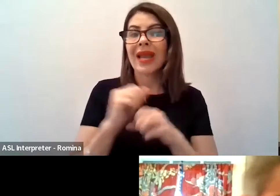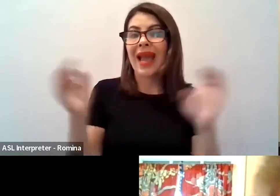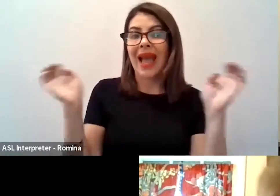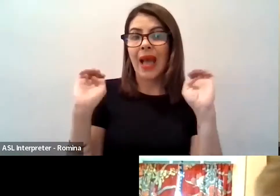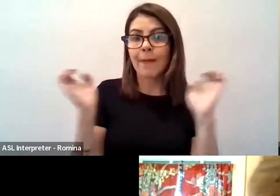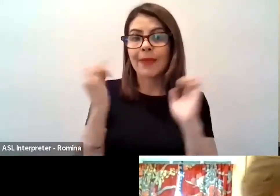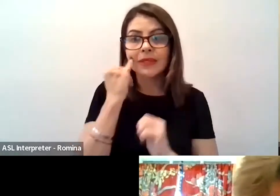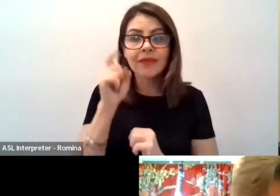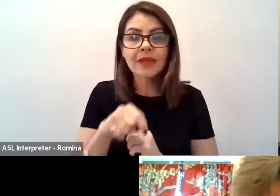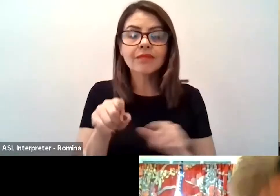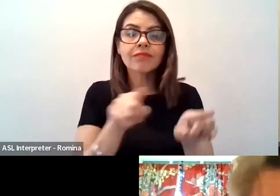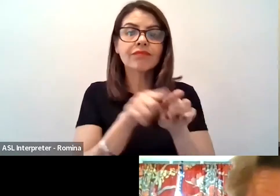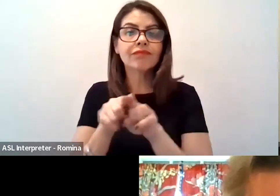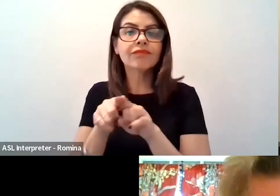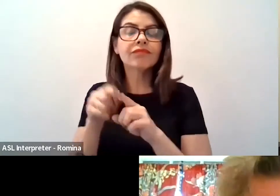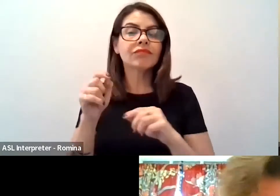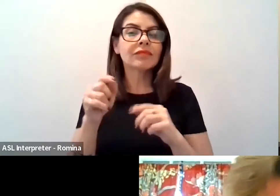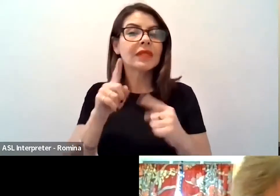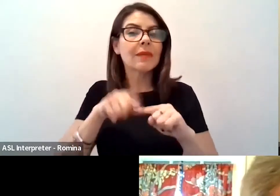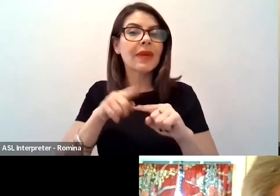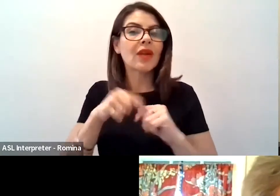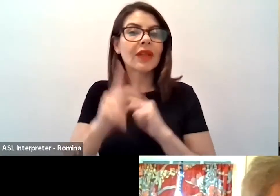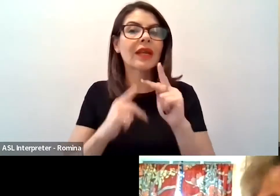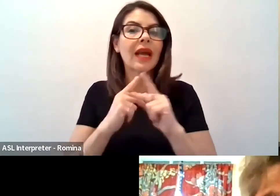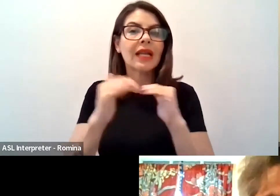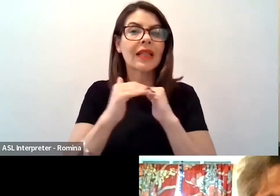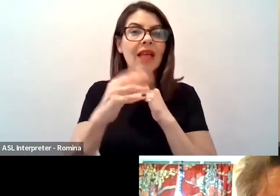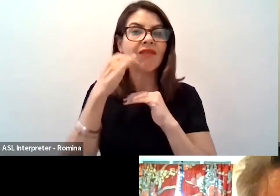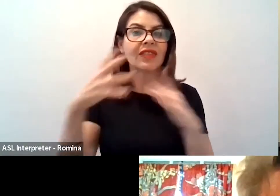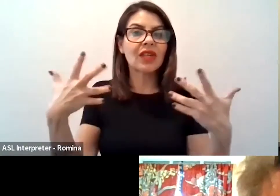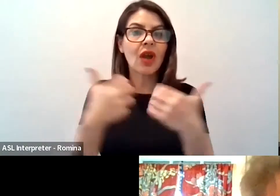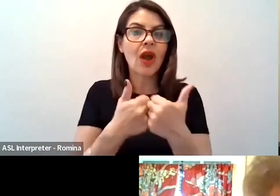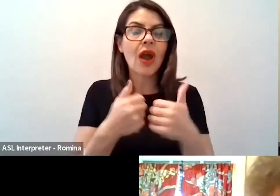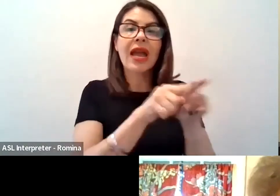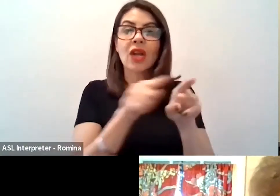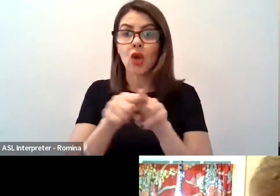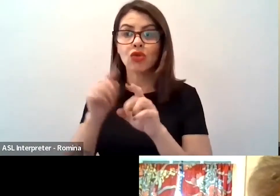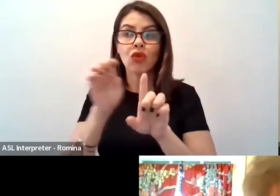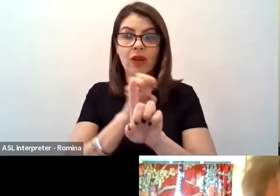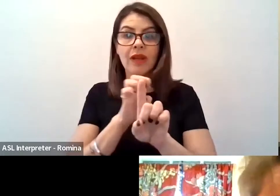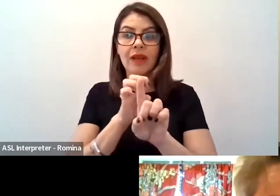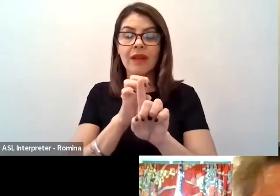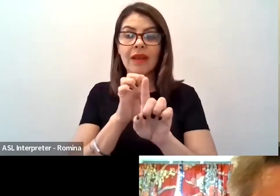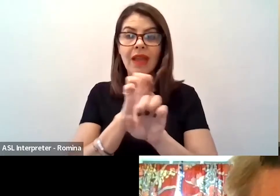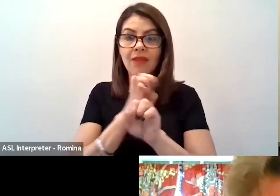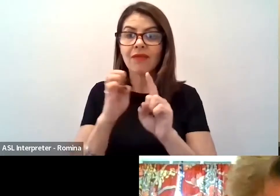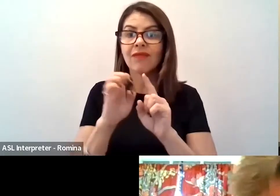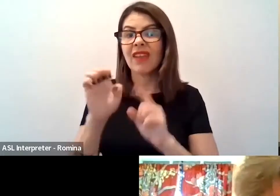If it's at a certain level such as a car crash and environmental concerns, these would be the locations.